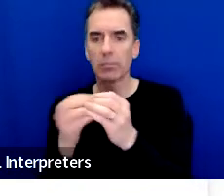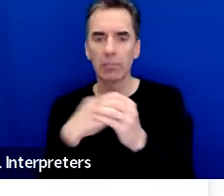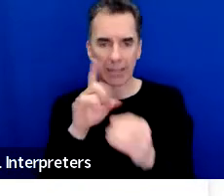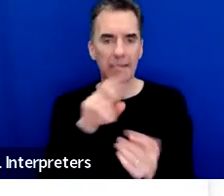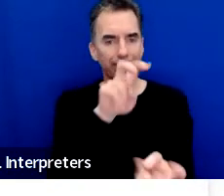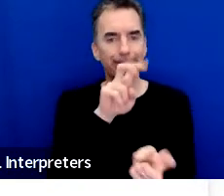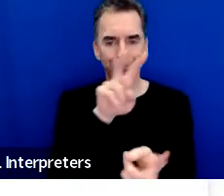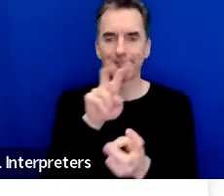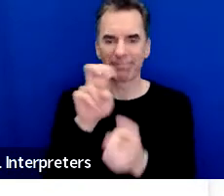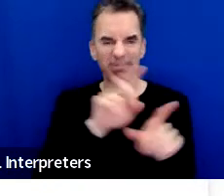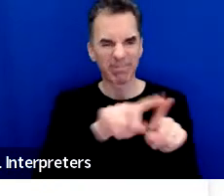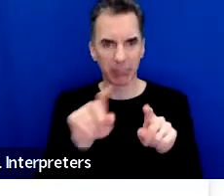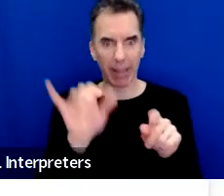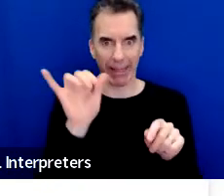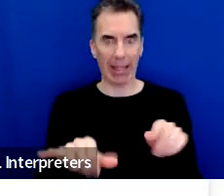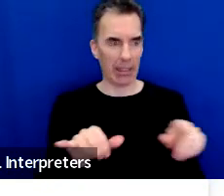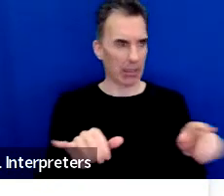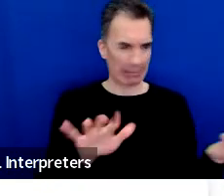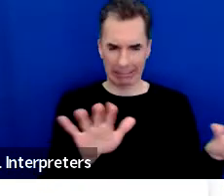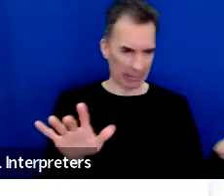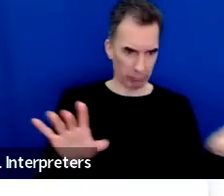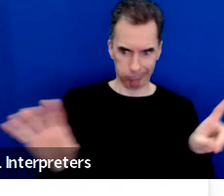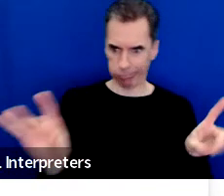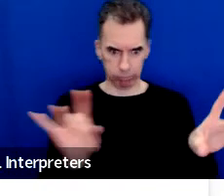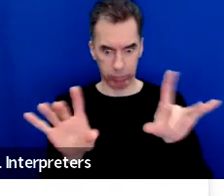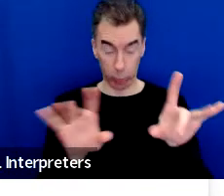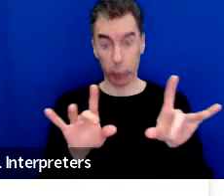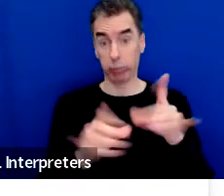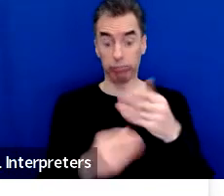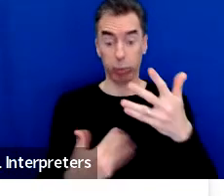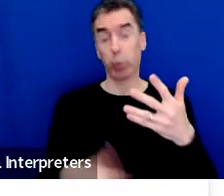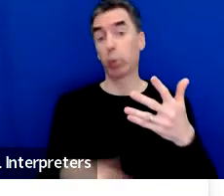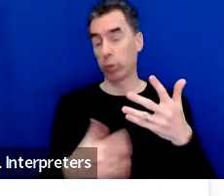So so it was a laborious process, but I actually I enjoyed that process.